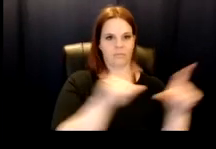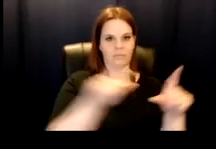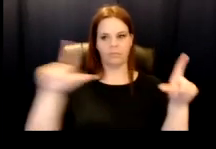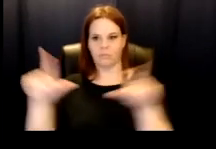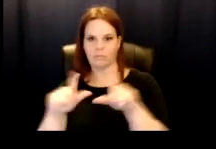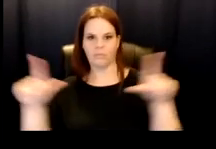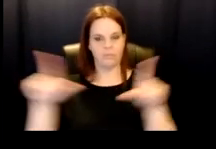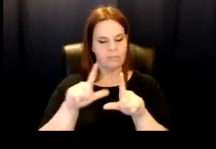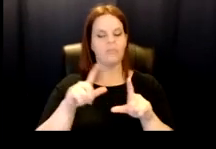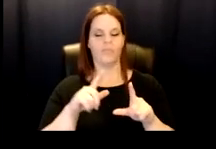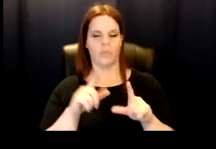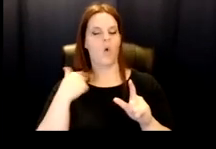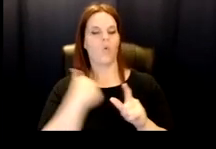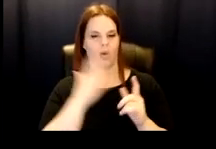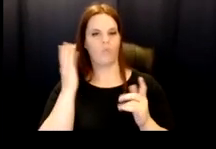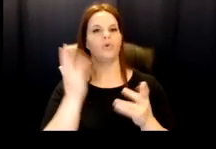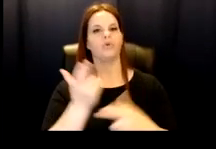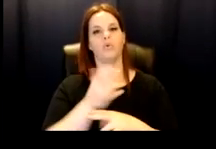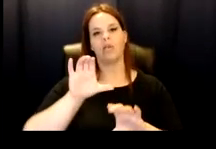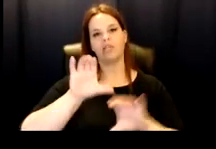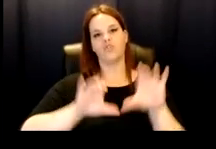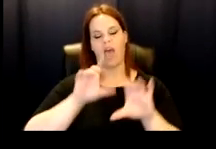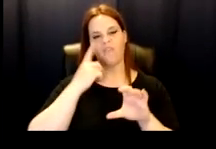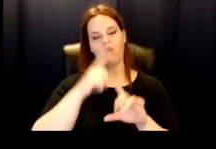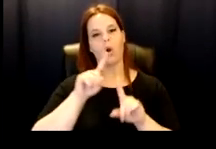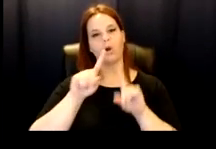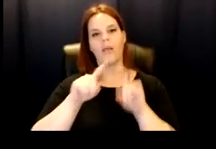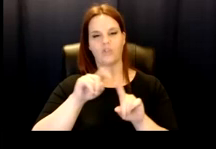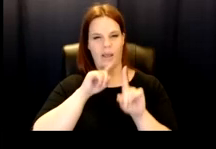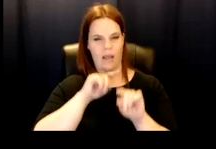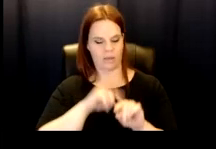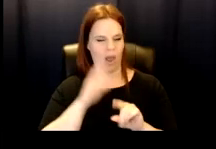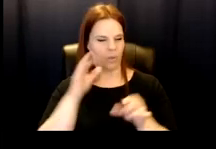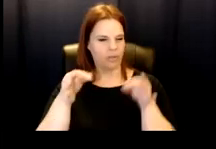chat and question and answer, I will explain it in a minute. They are located on the bottom